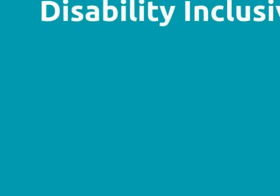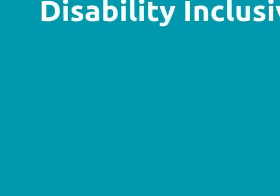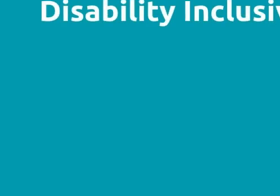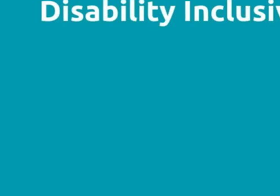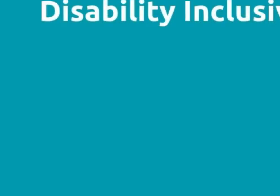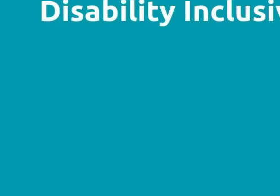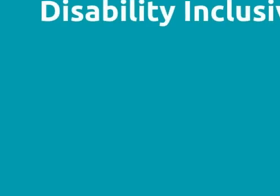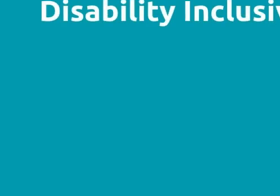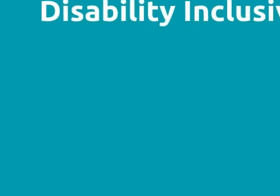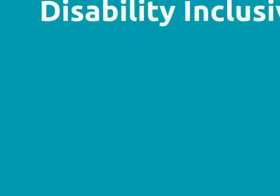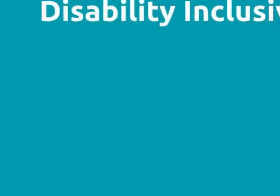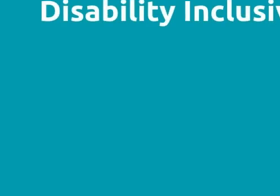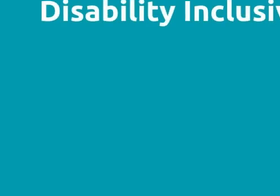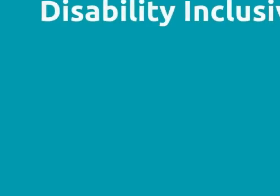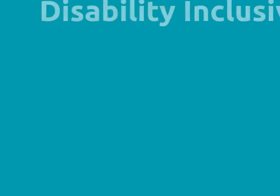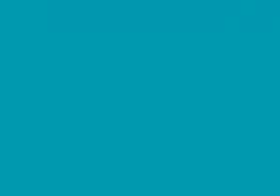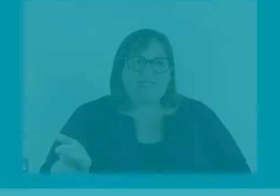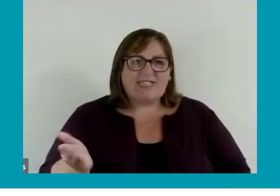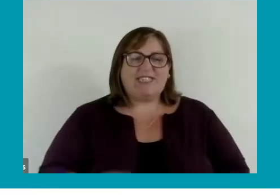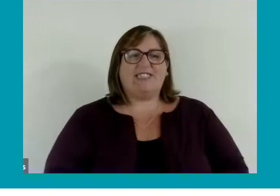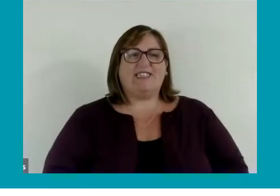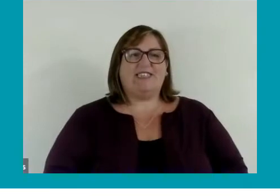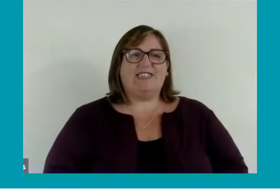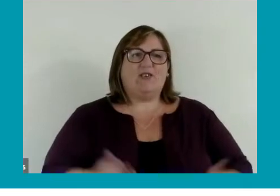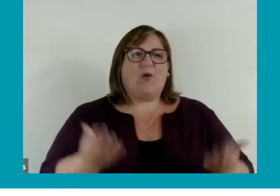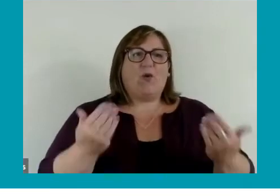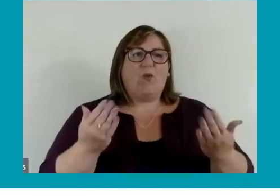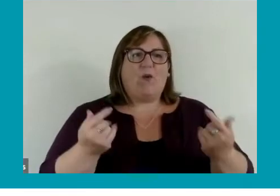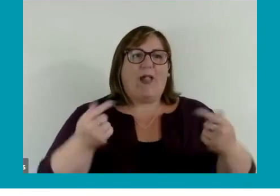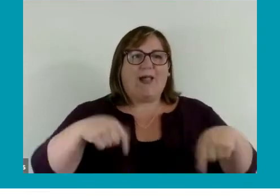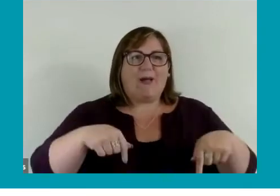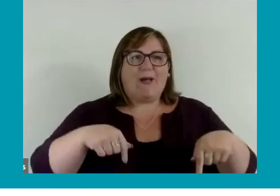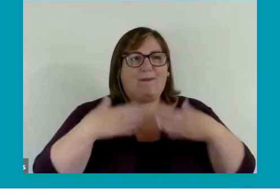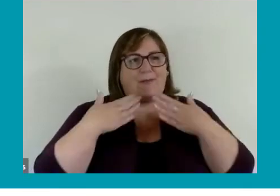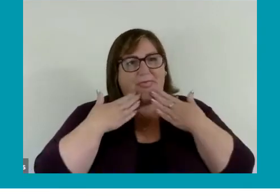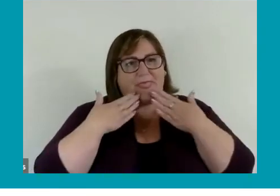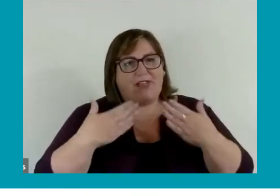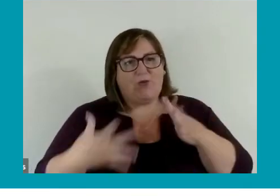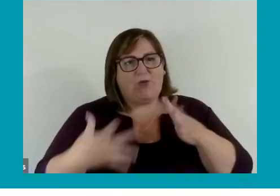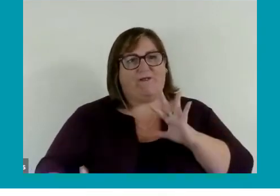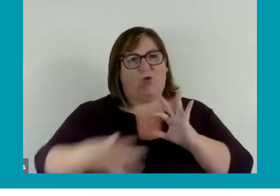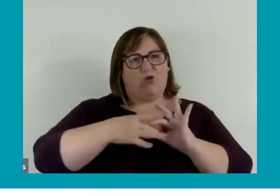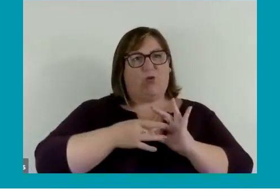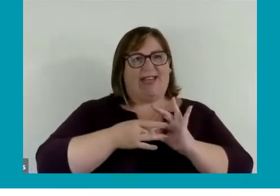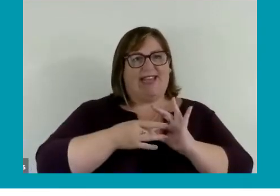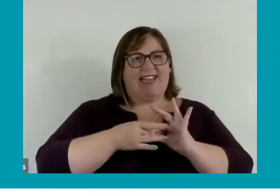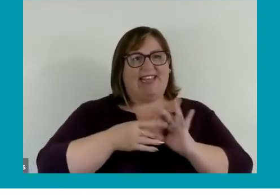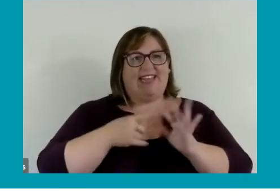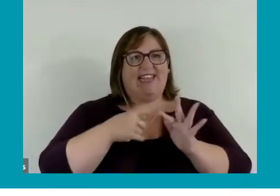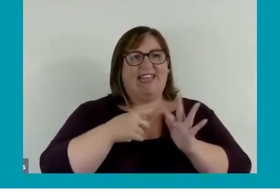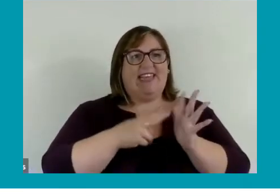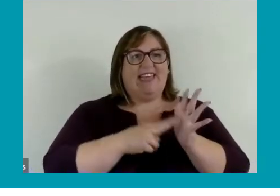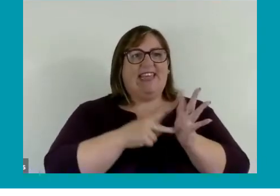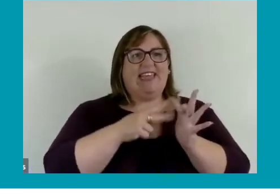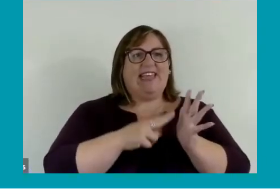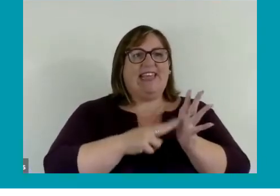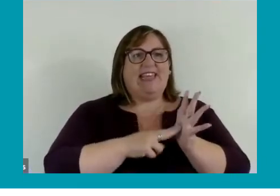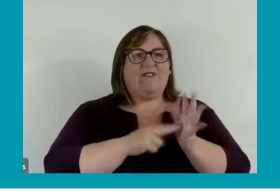hello everyone and welcome thank you very much for joining Evenbreak today we have another very